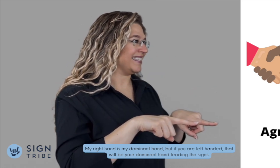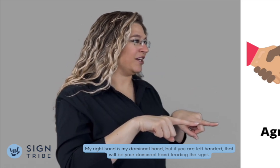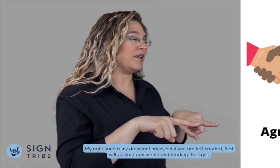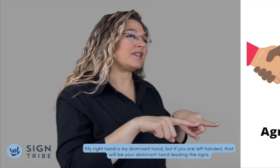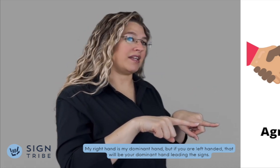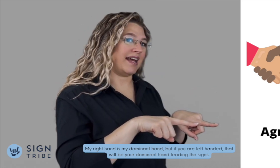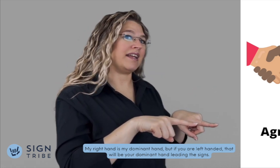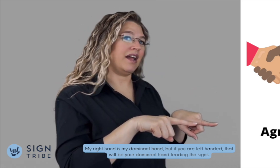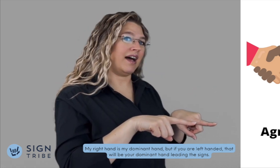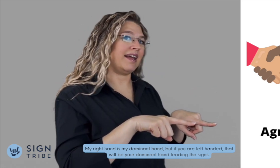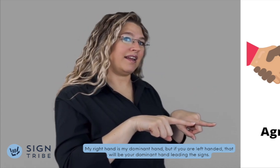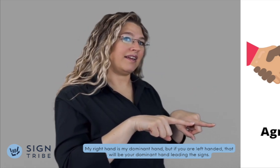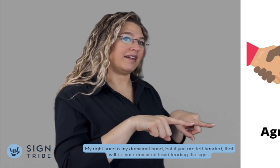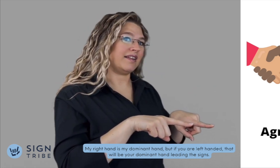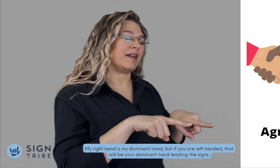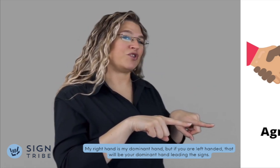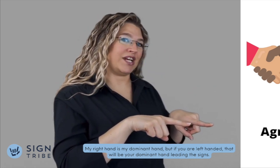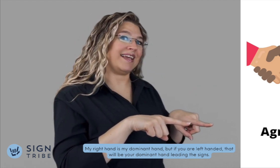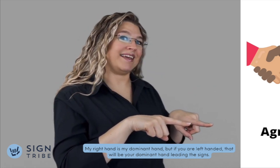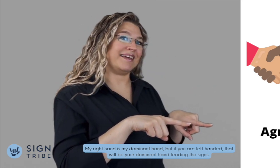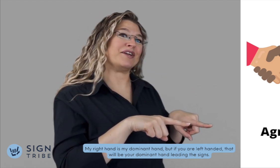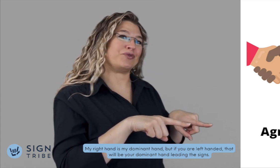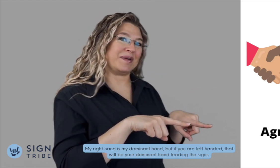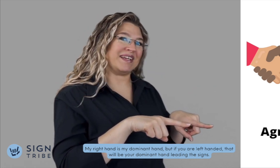Notice the head nod that I'm shaking in agreement.